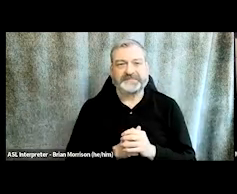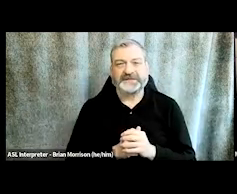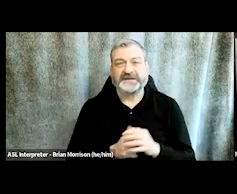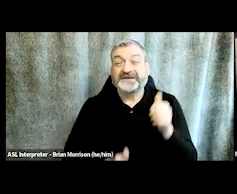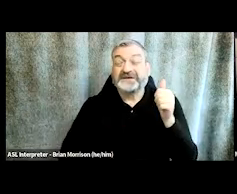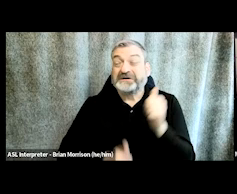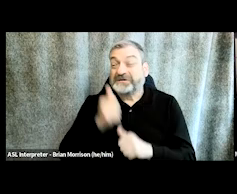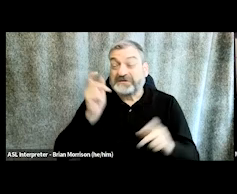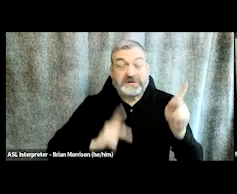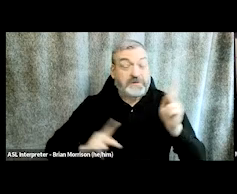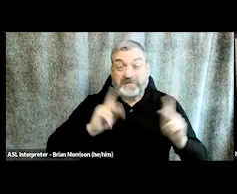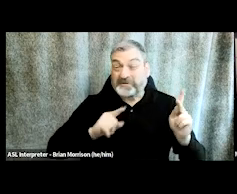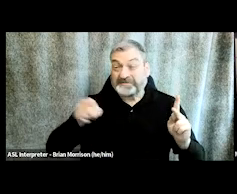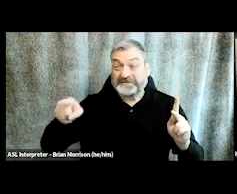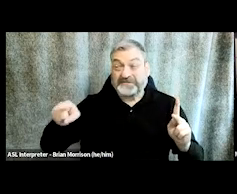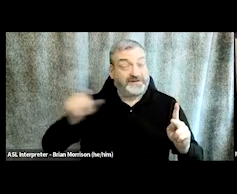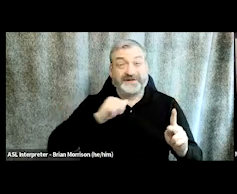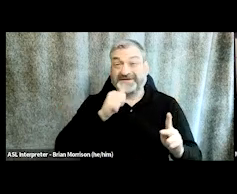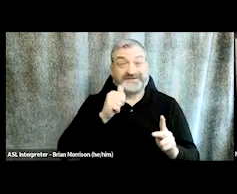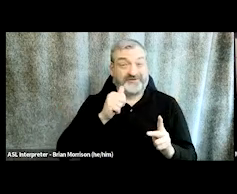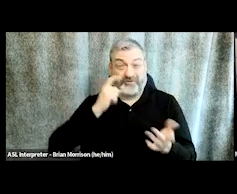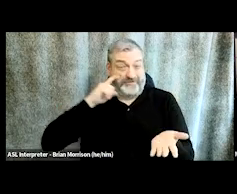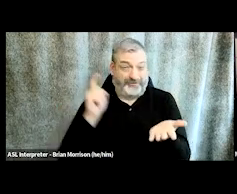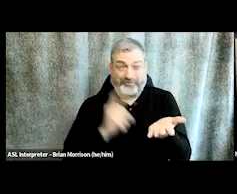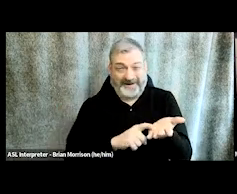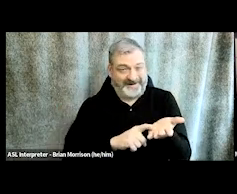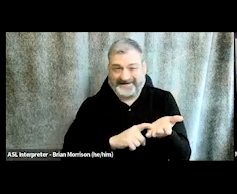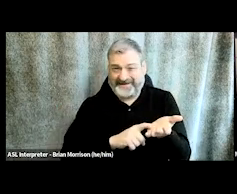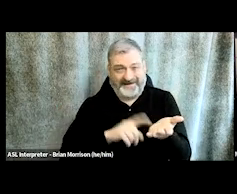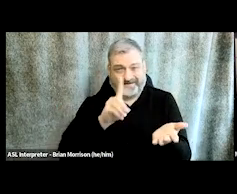with folks with disabilities or don't recognize that they're interacting